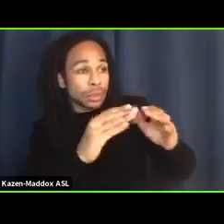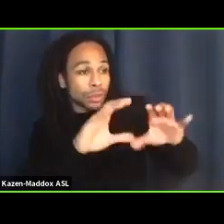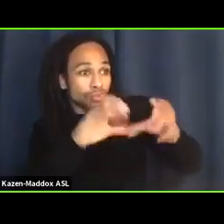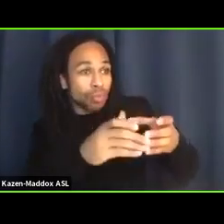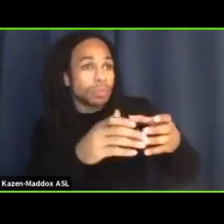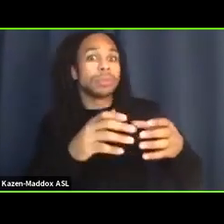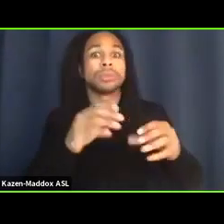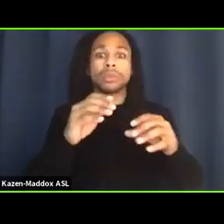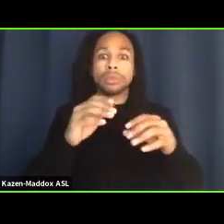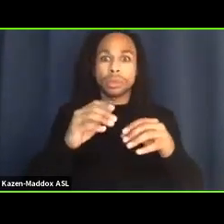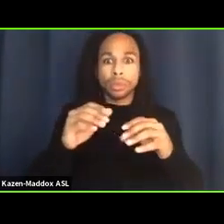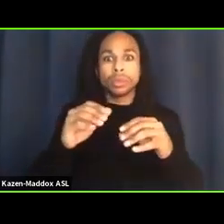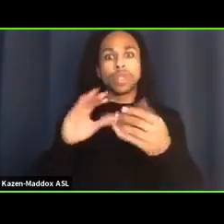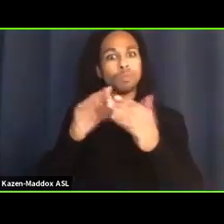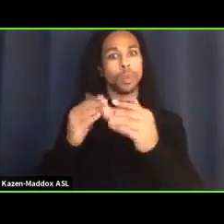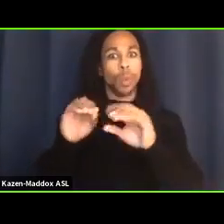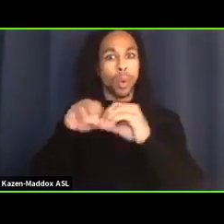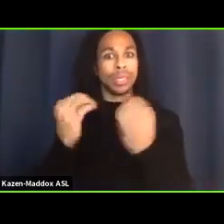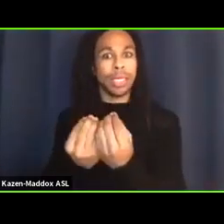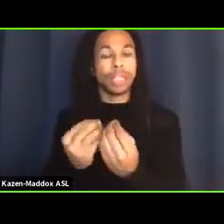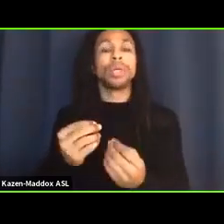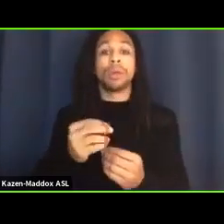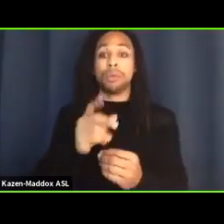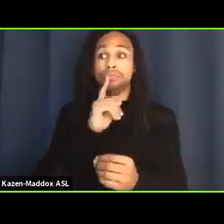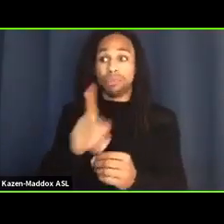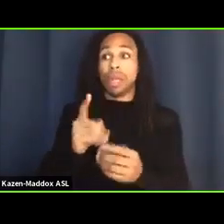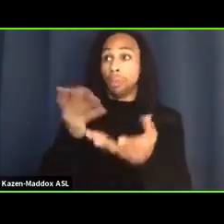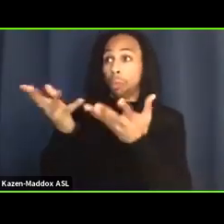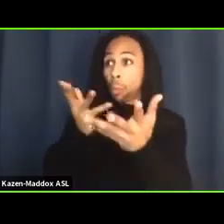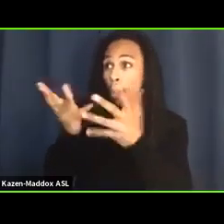and their communities. So what we know is when there are